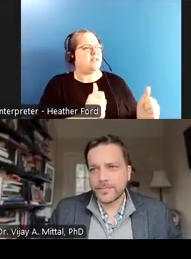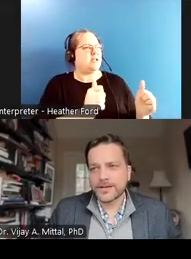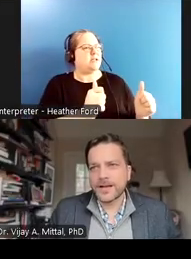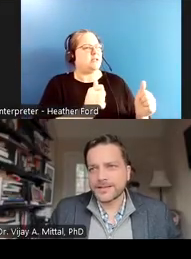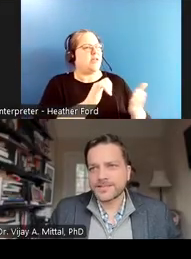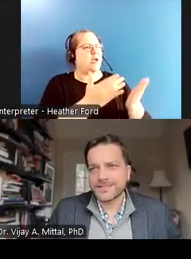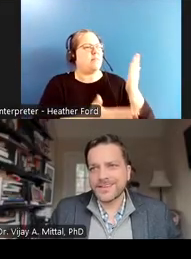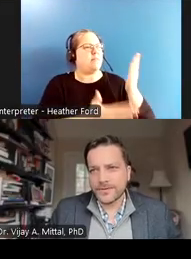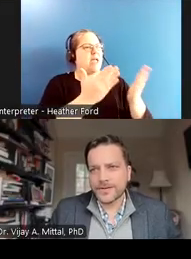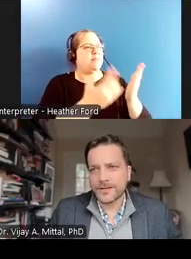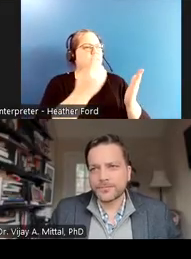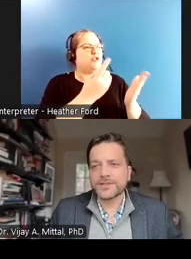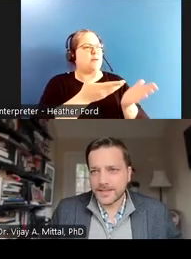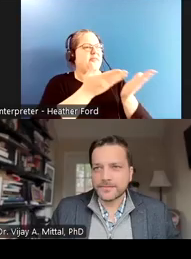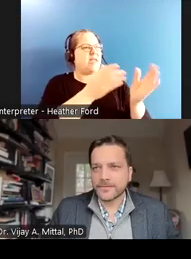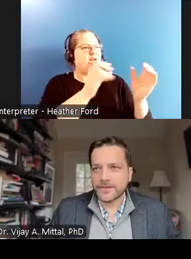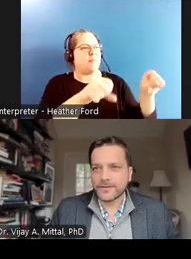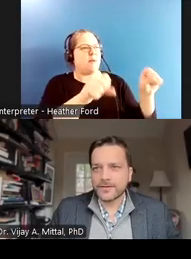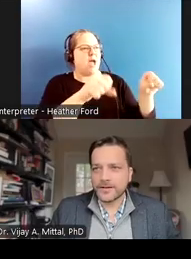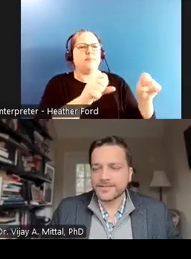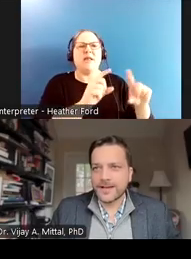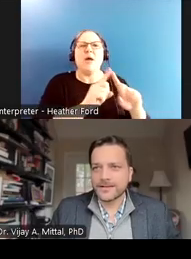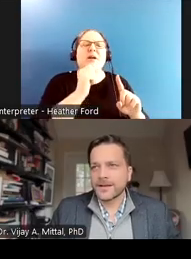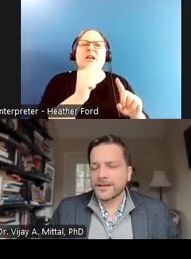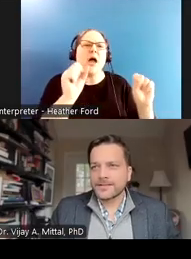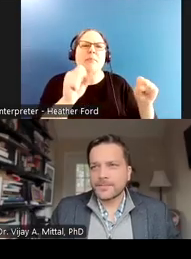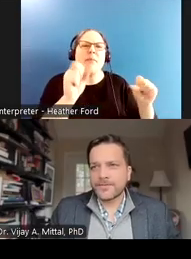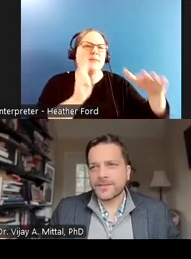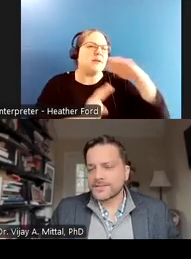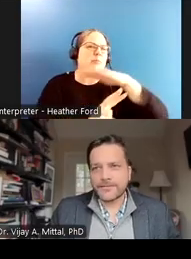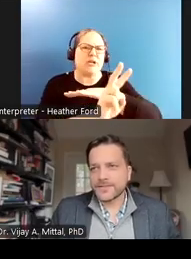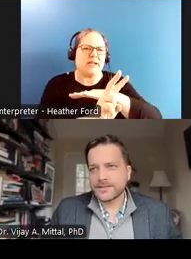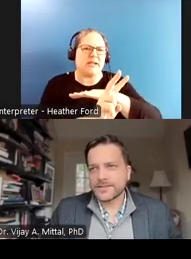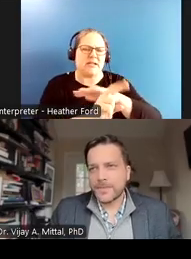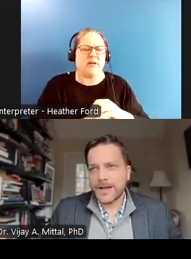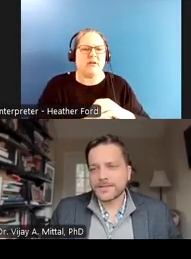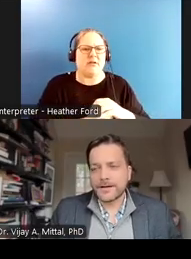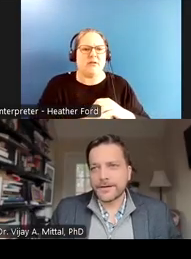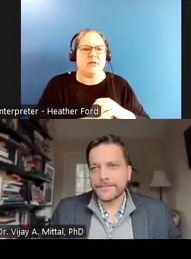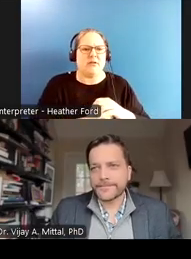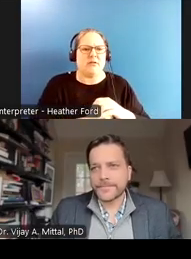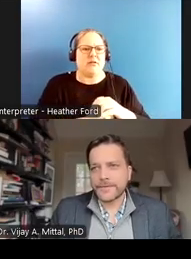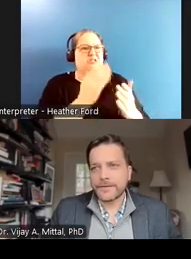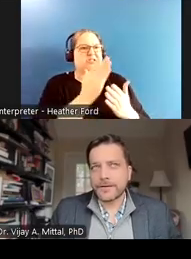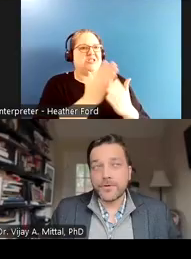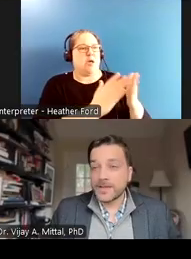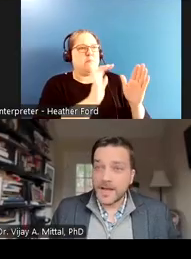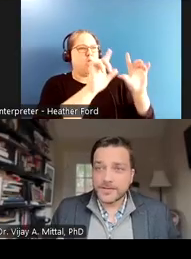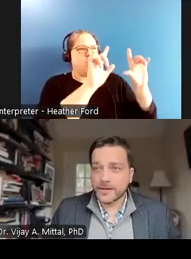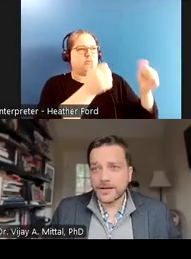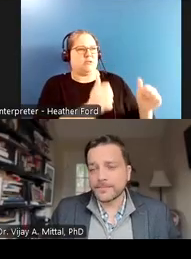but not necessarily predictive of later onset. And some of these deficits might um remediate. Uh some